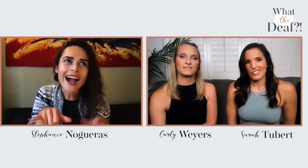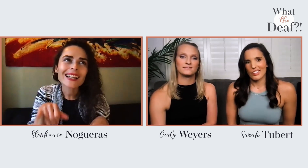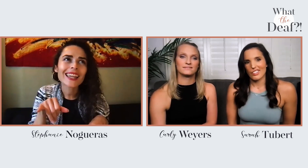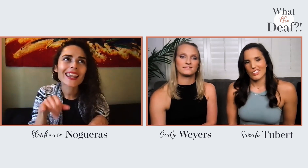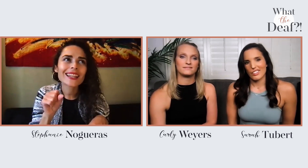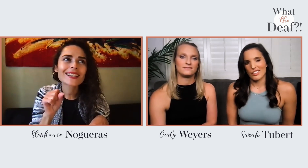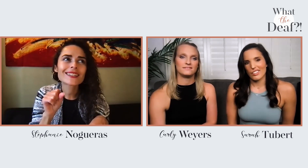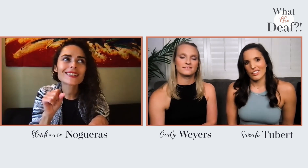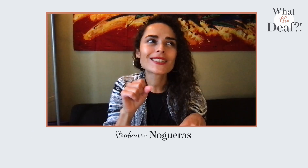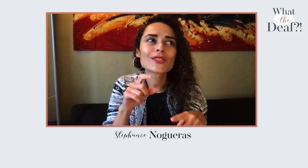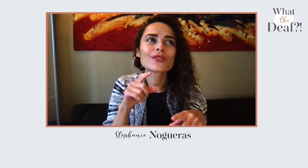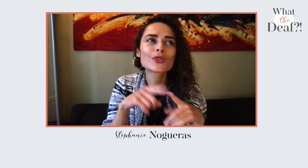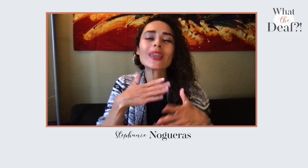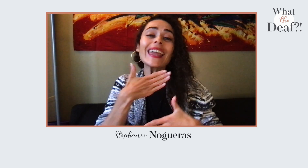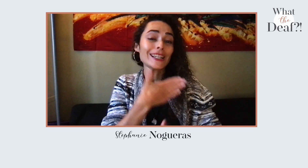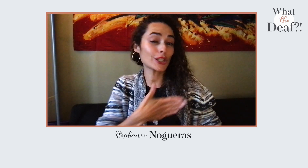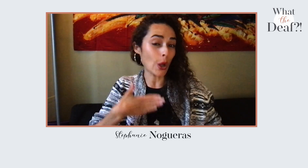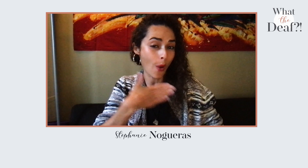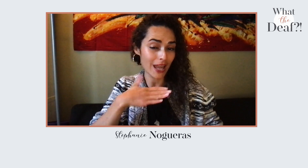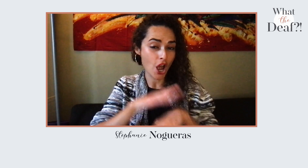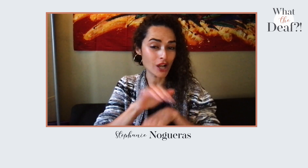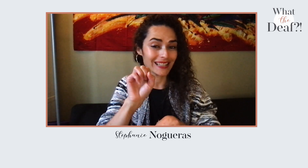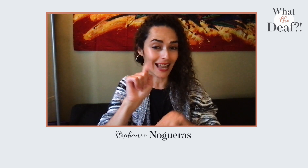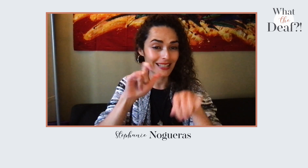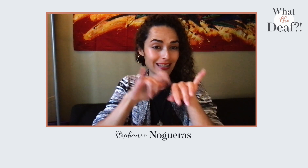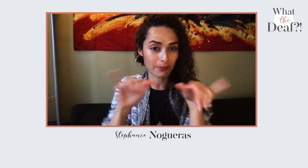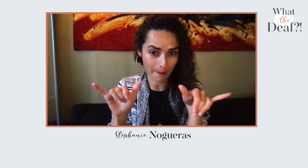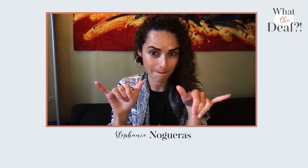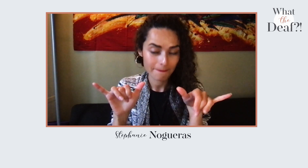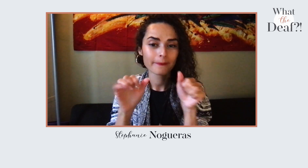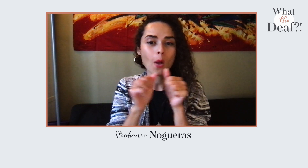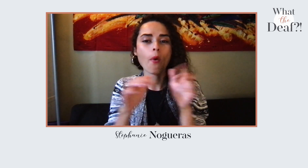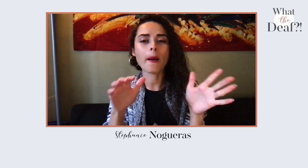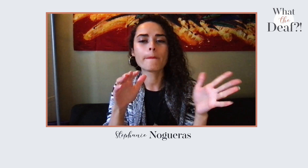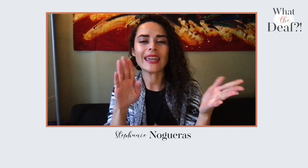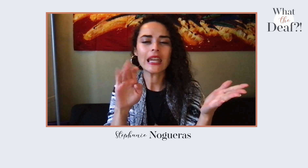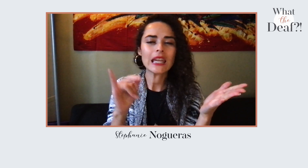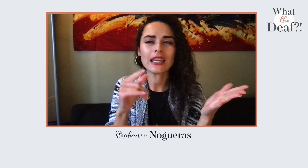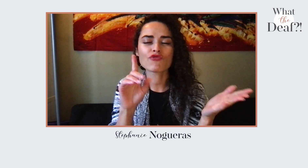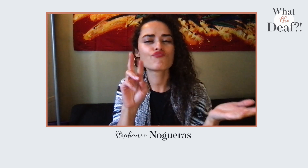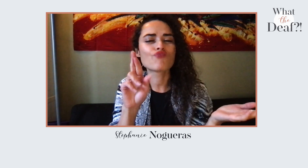but I mean, I think it's really important to enjoy my time on set, you know, while doing those roles,